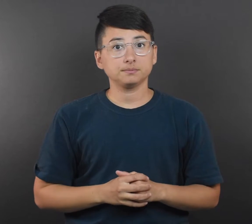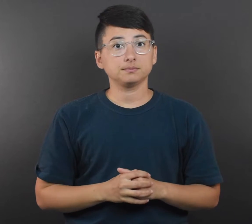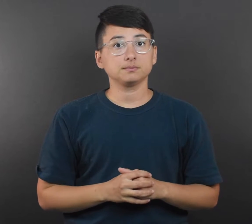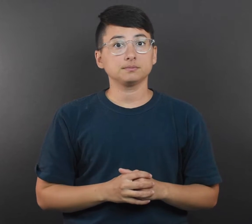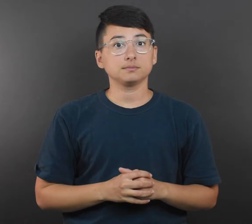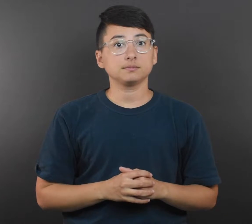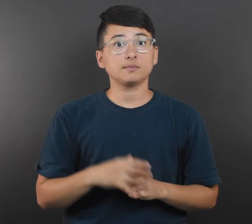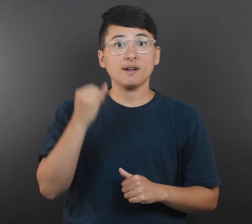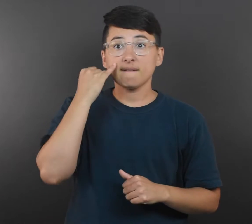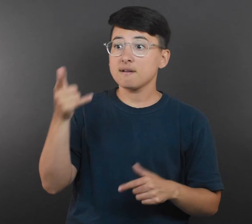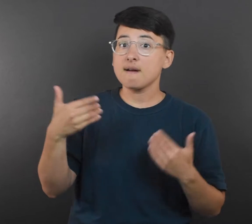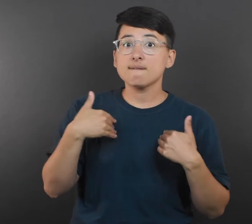to bring them in also.”